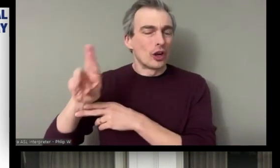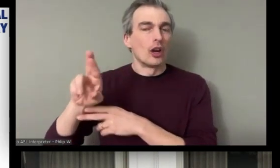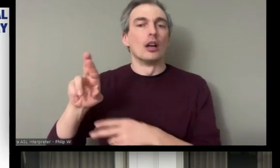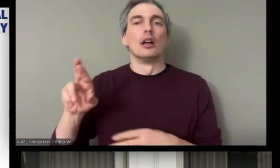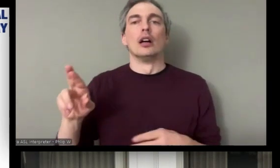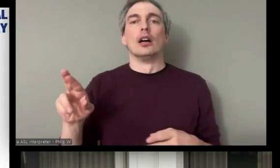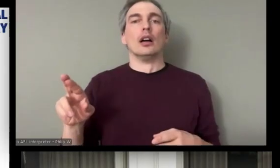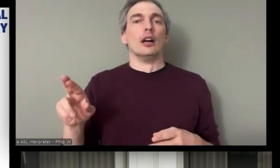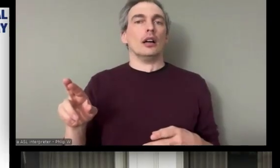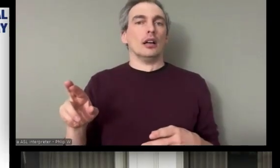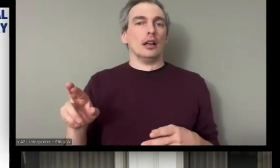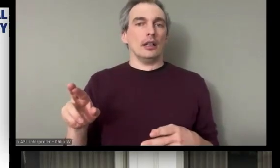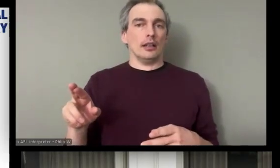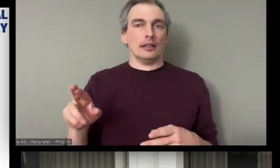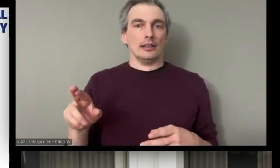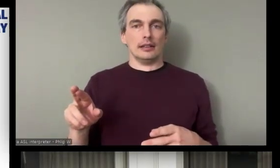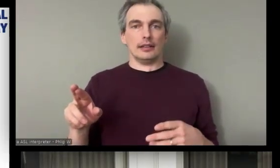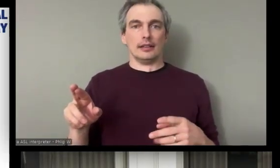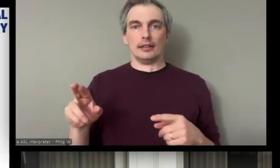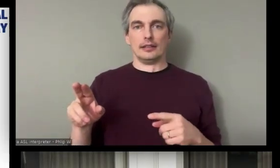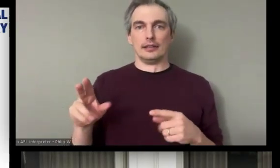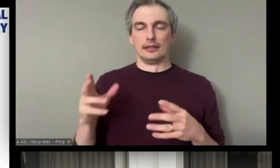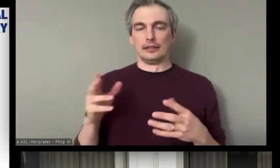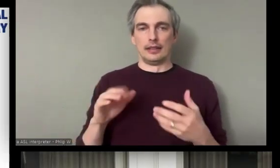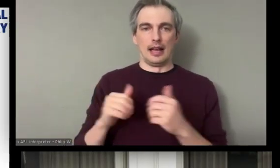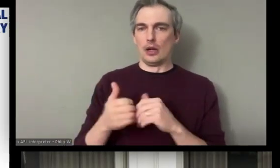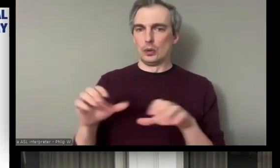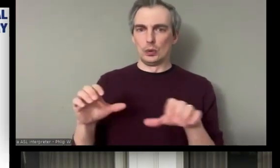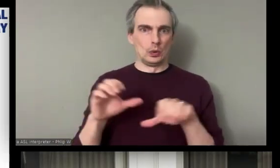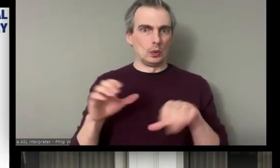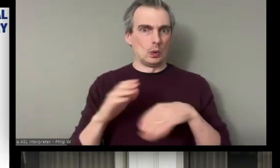But one of the things that's cool for accessibility -- and I made a